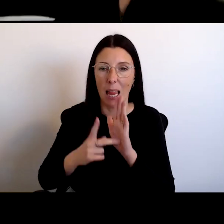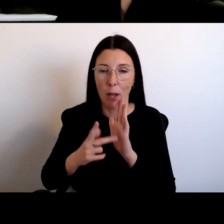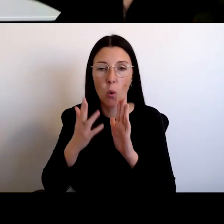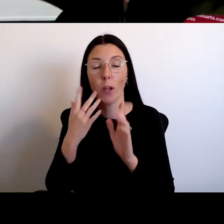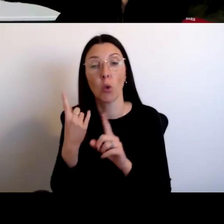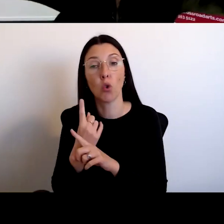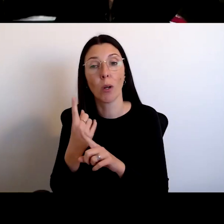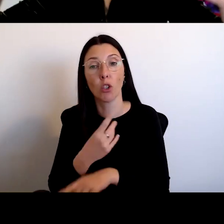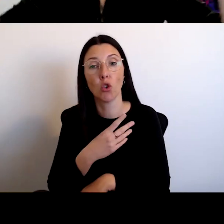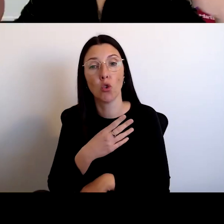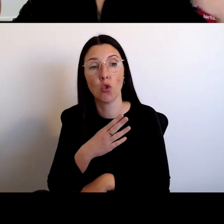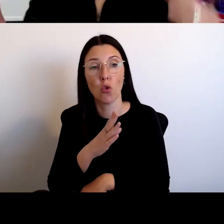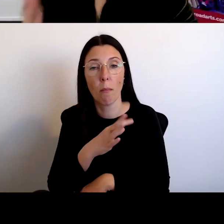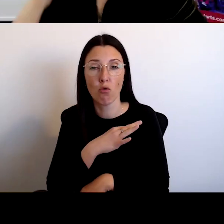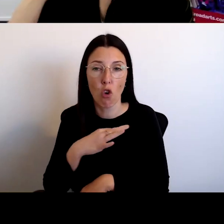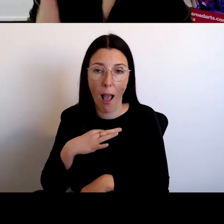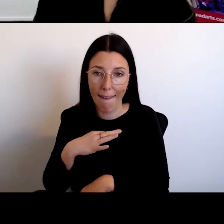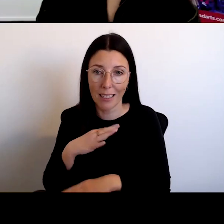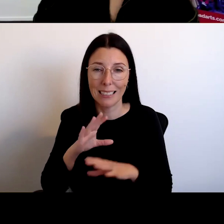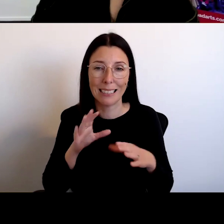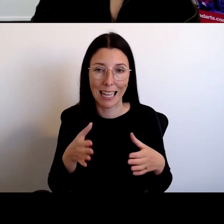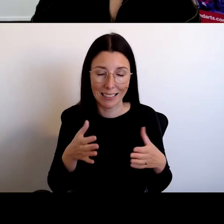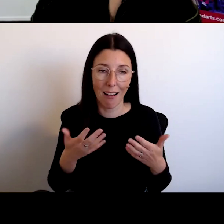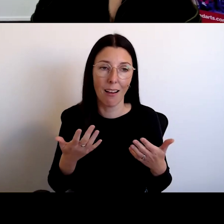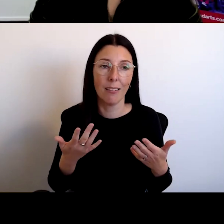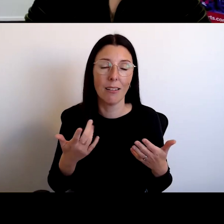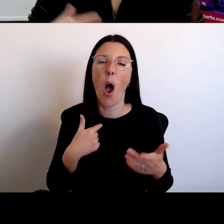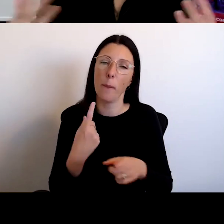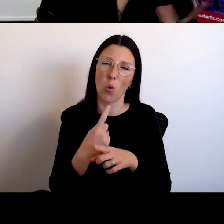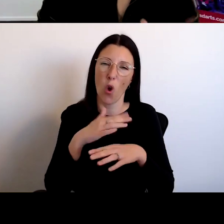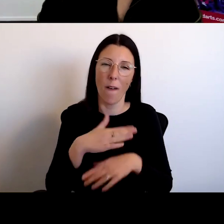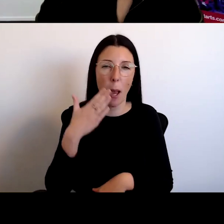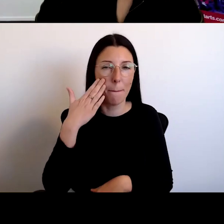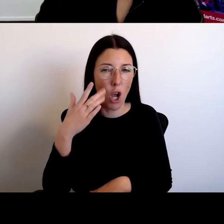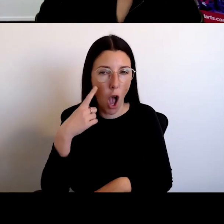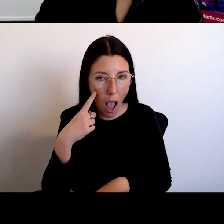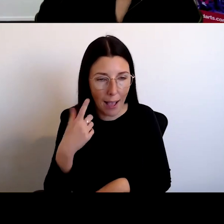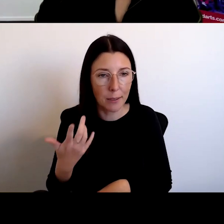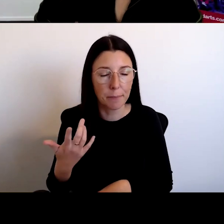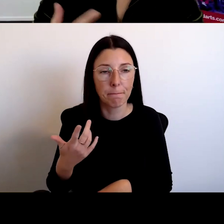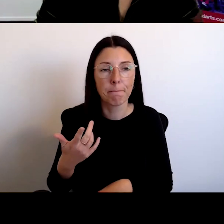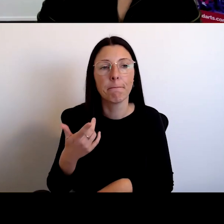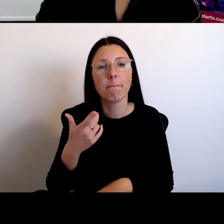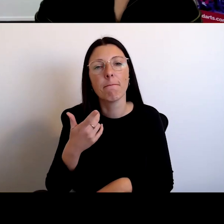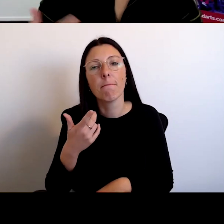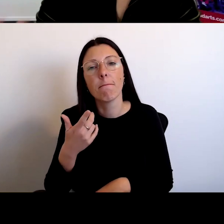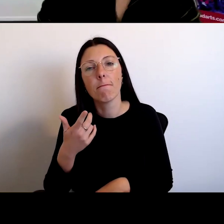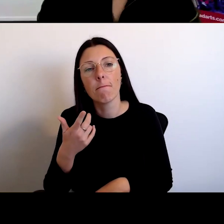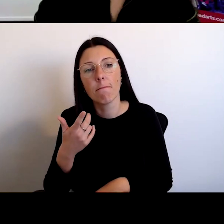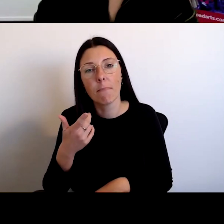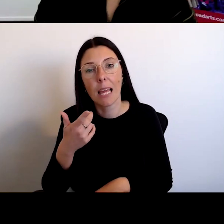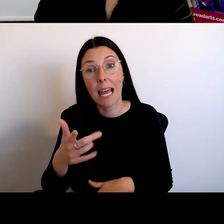Again just from our Mackay context, I think it validates as well the company and the program